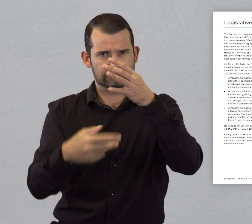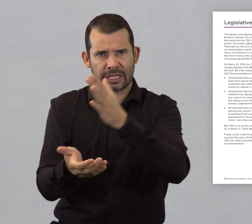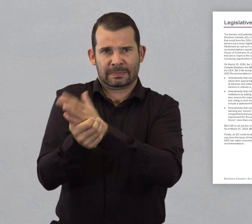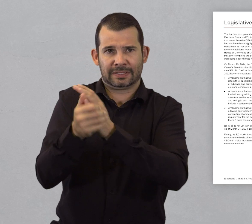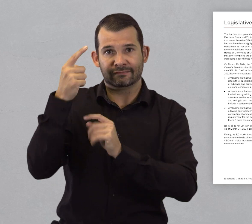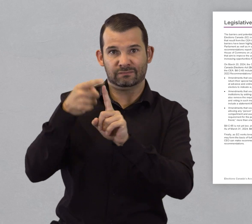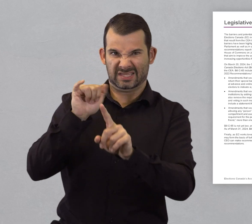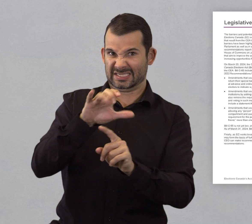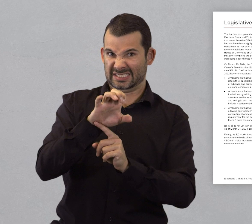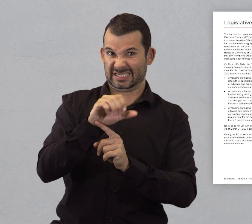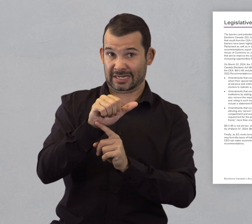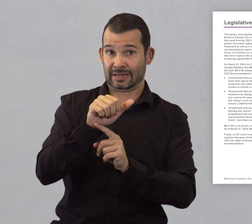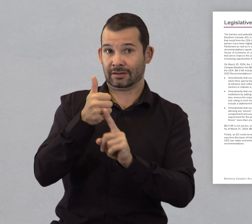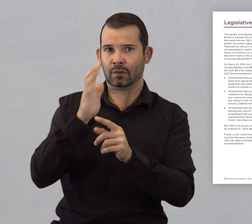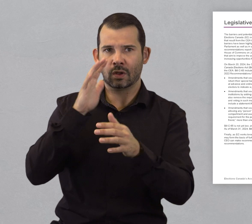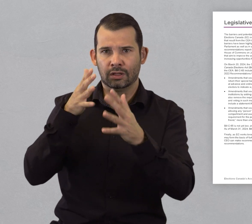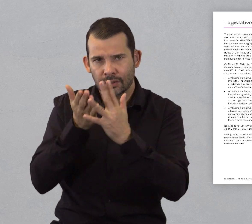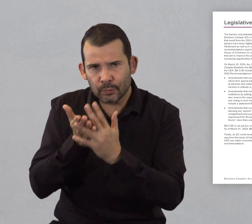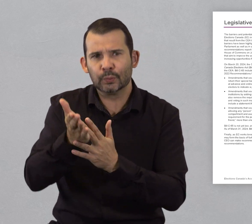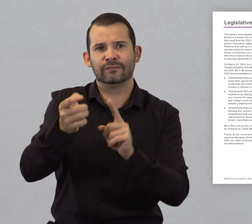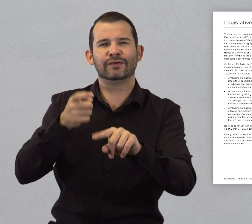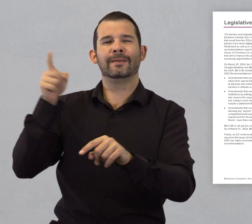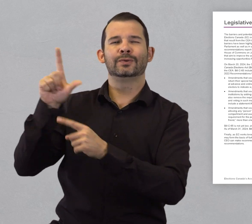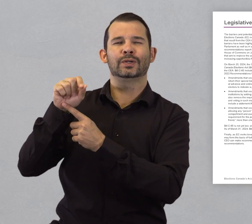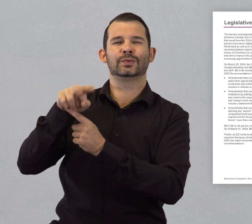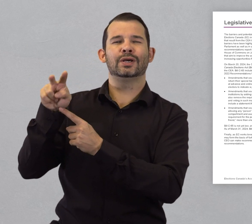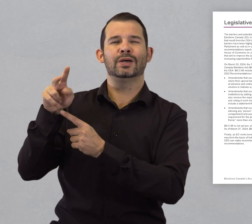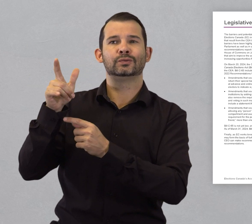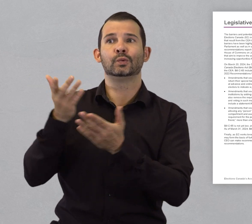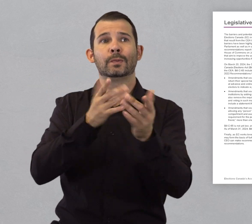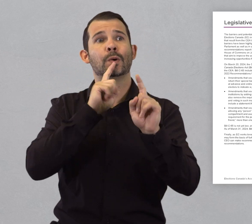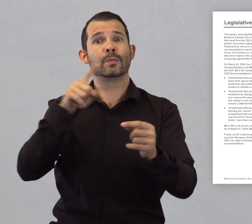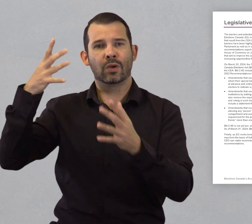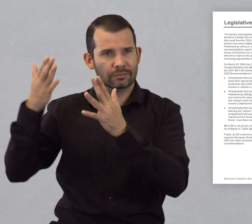to the CEA that flow from the 2022 Recommendations Report: